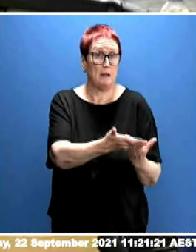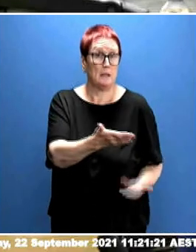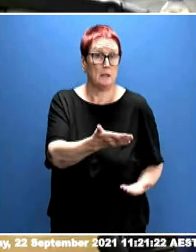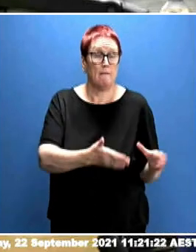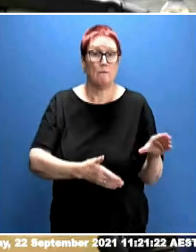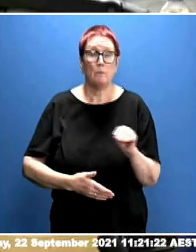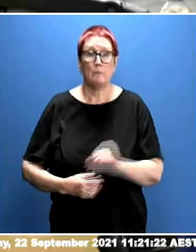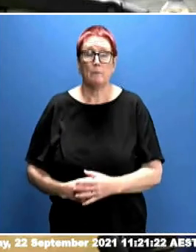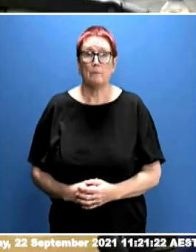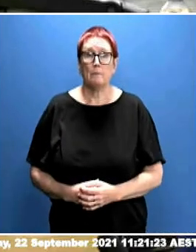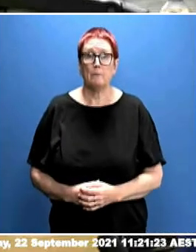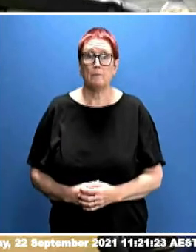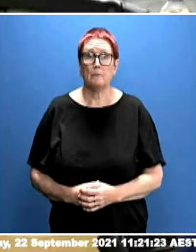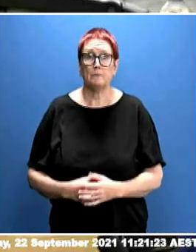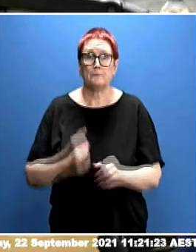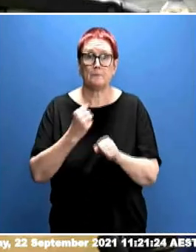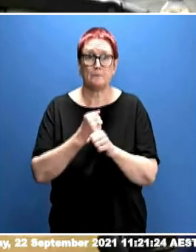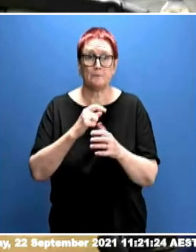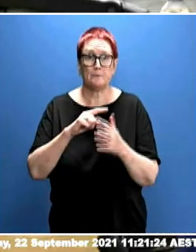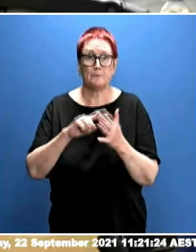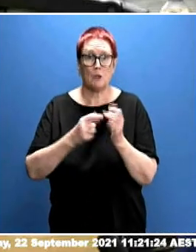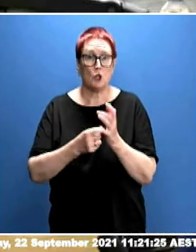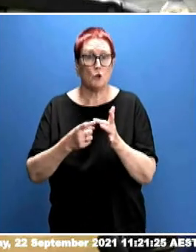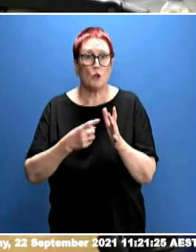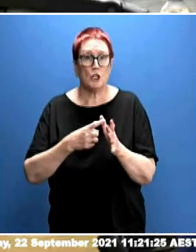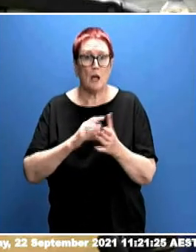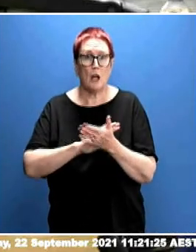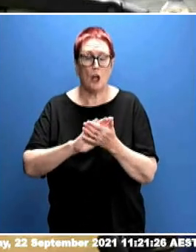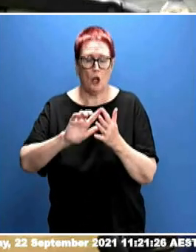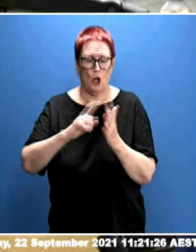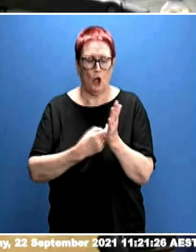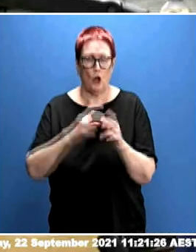by Ms Georgia Herford, the Care and Protection Lawyer of the Civil and